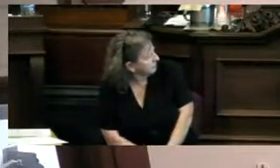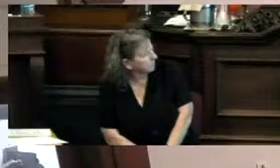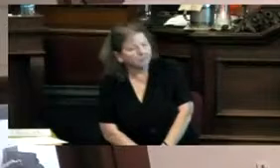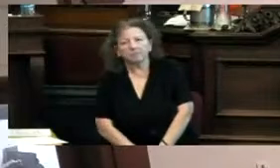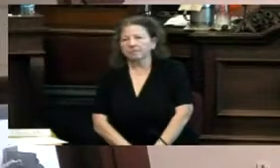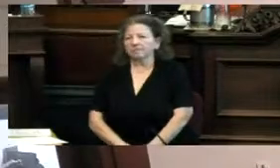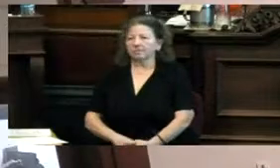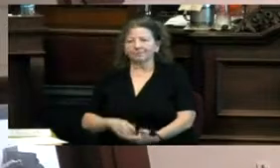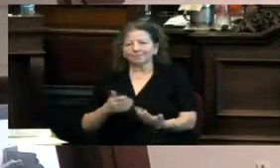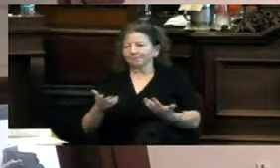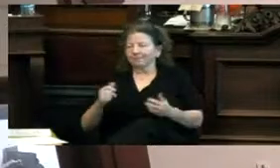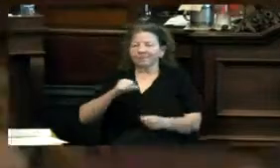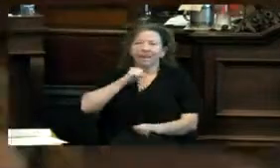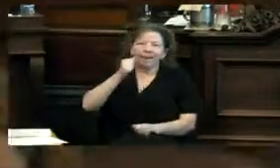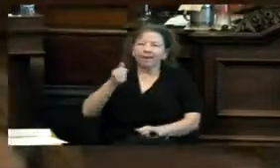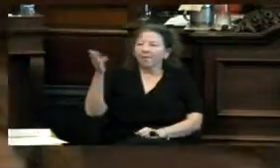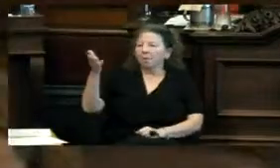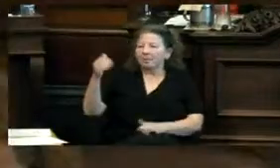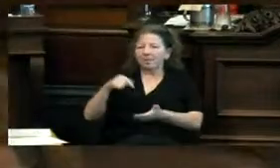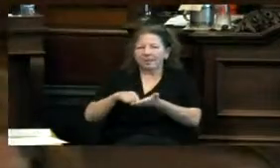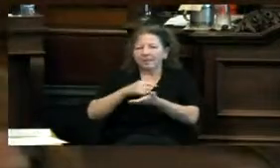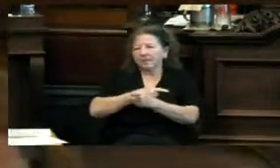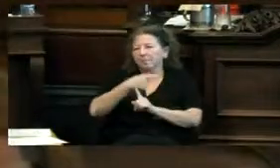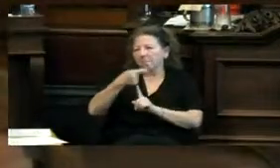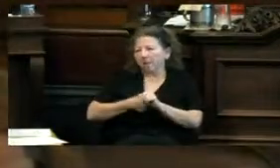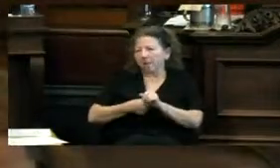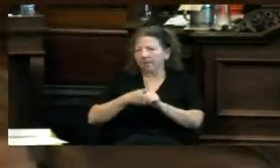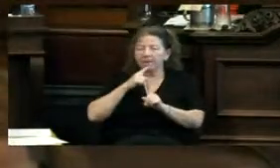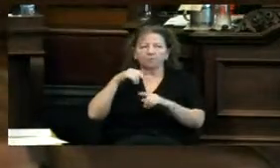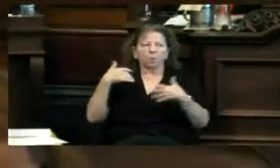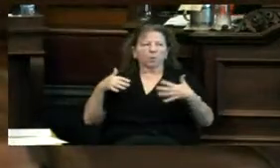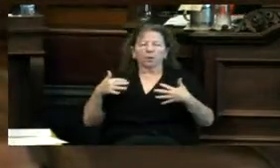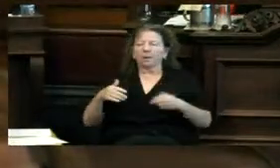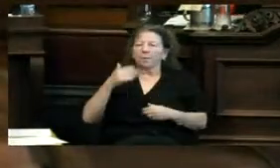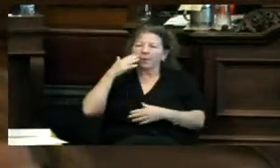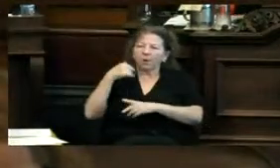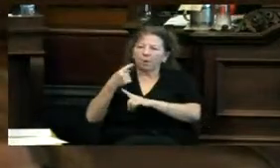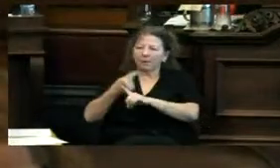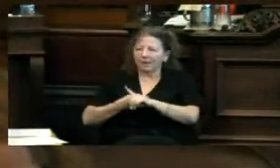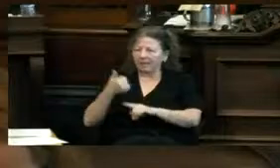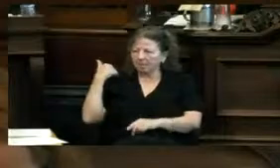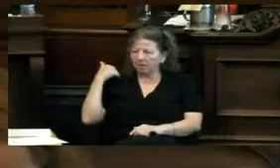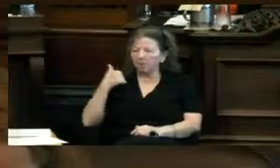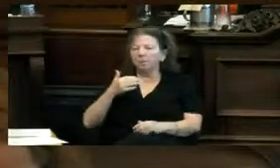meeting, we did not have any presentations this month. So